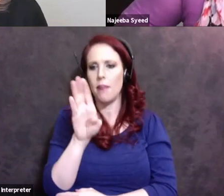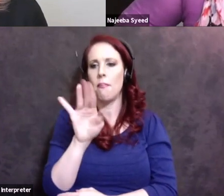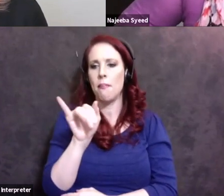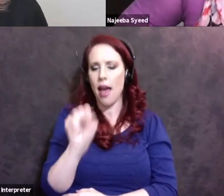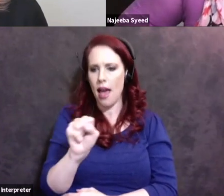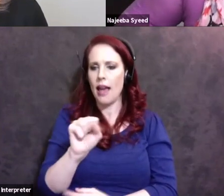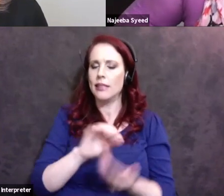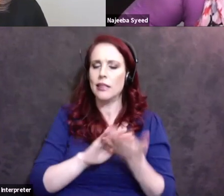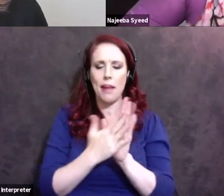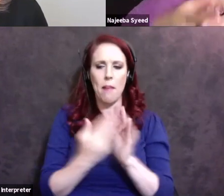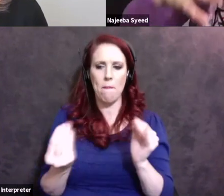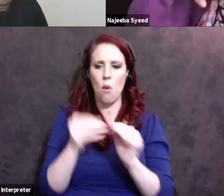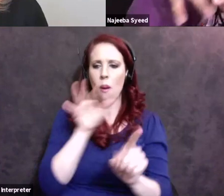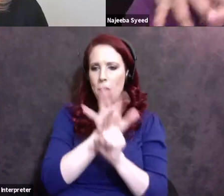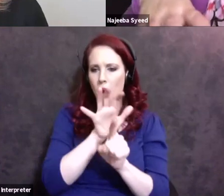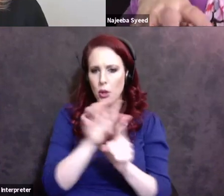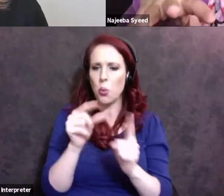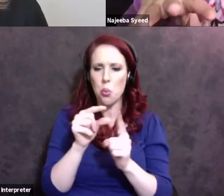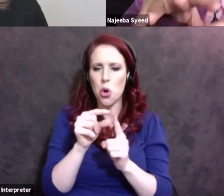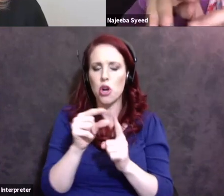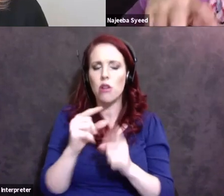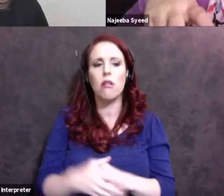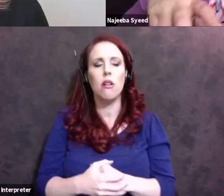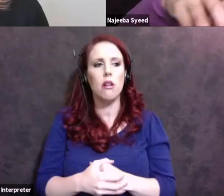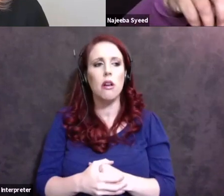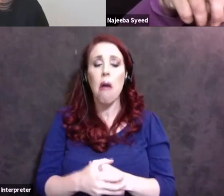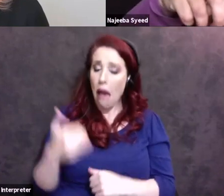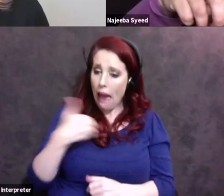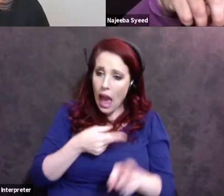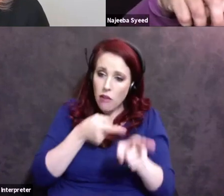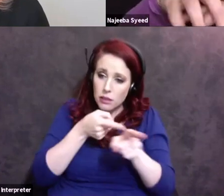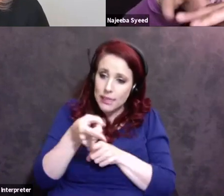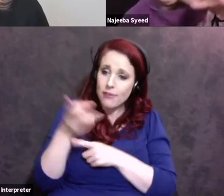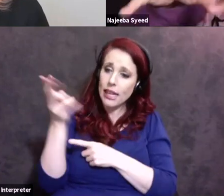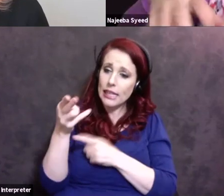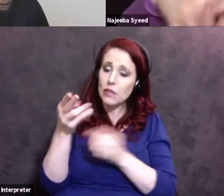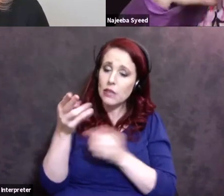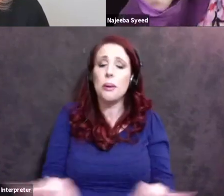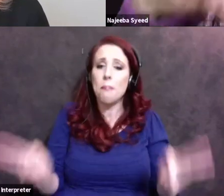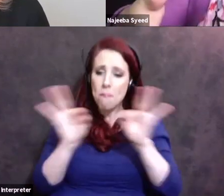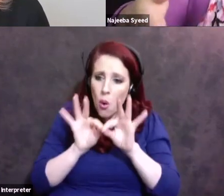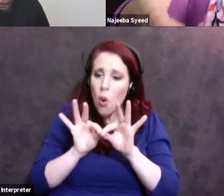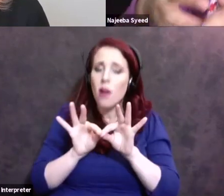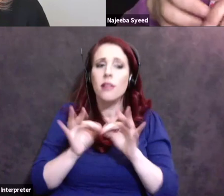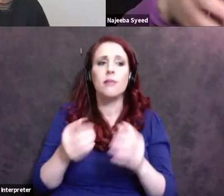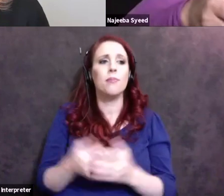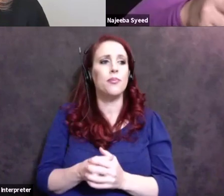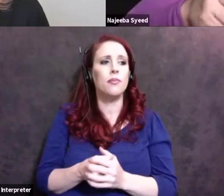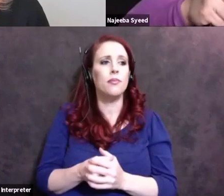While I think it has a particular history that's important, and it comes out of a set